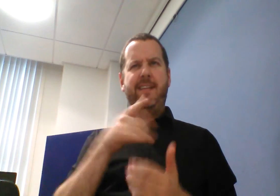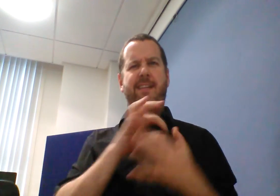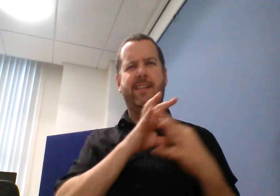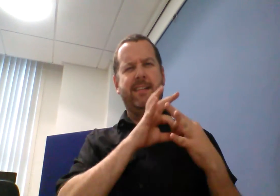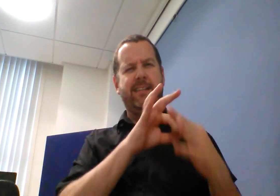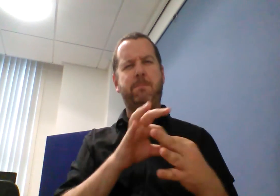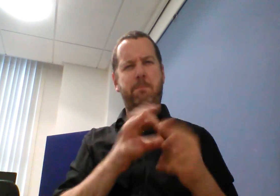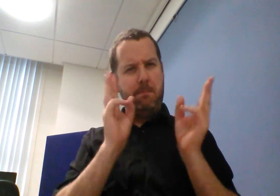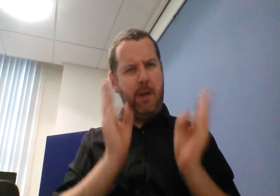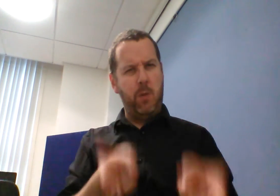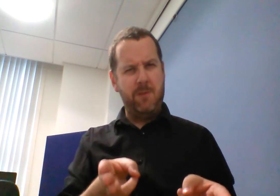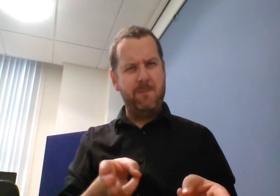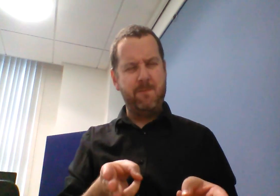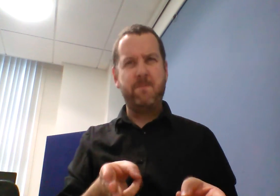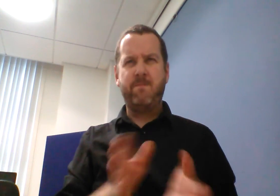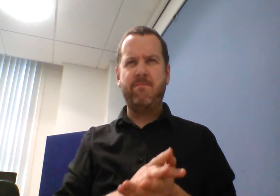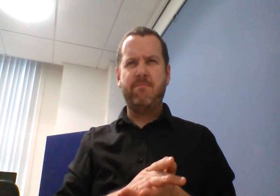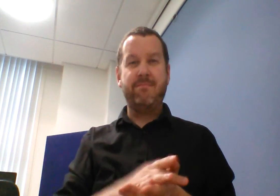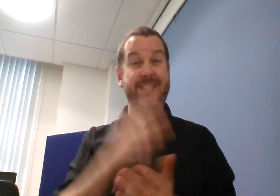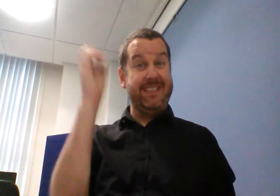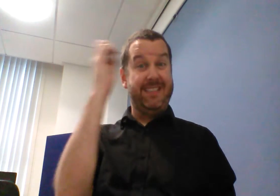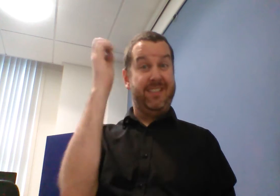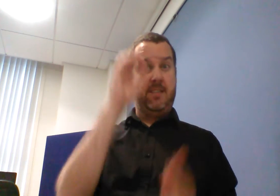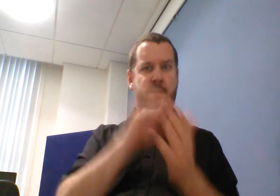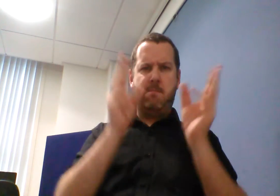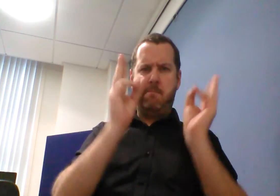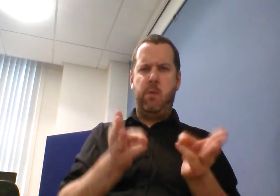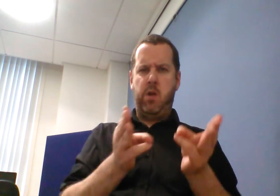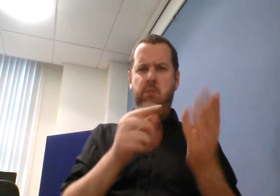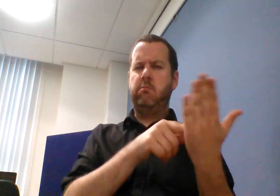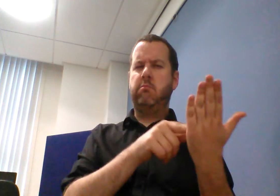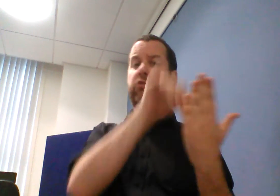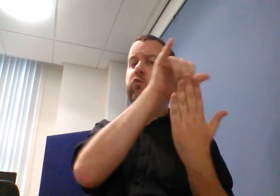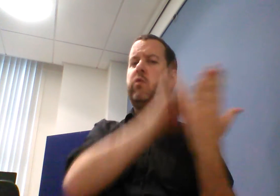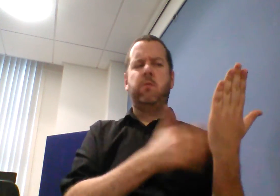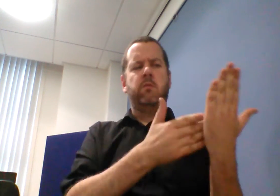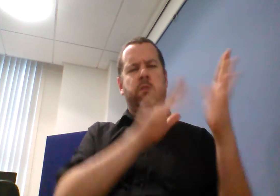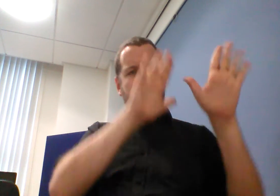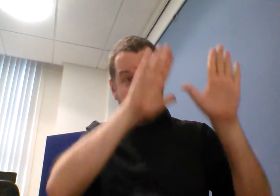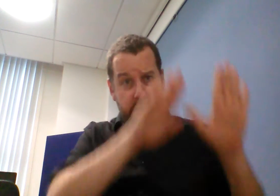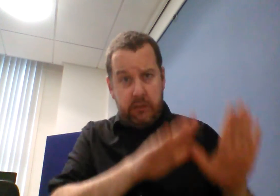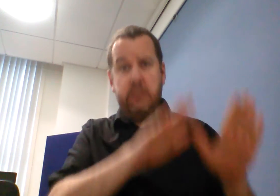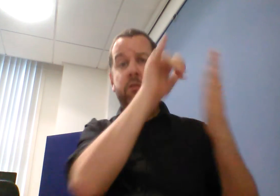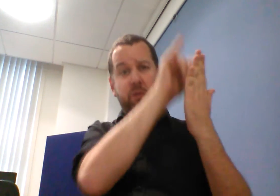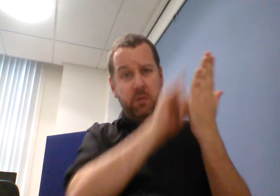I think this has some links to notions of power. The English language had power in this situation. Obey the script! All hail the script!